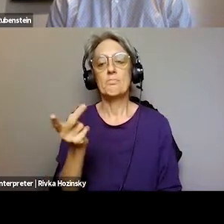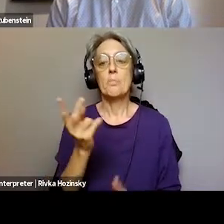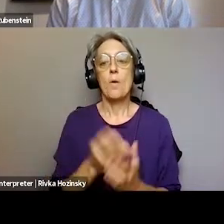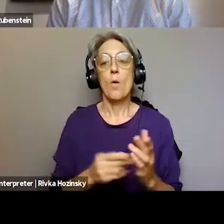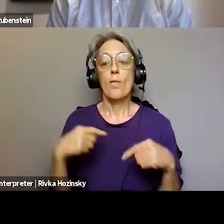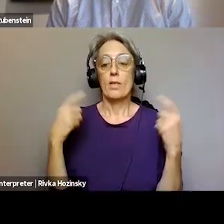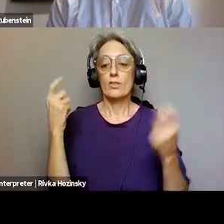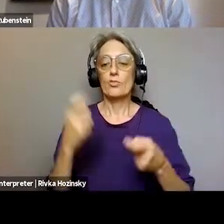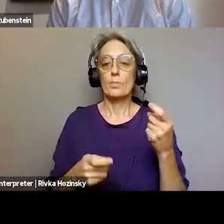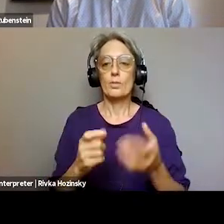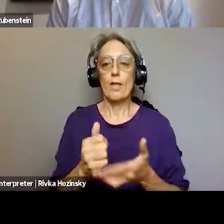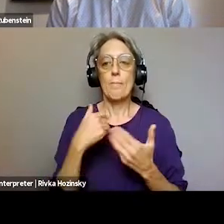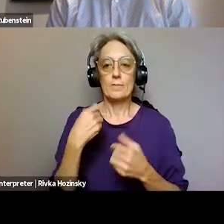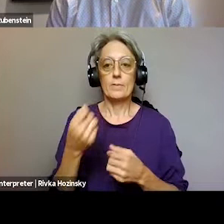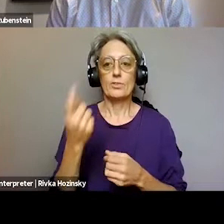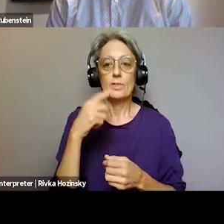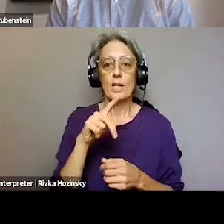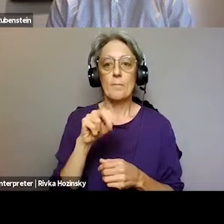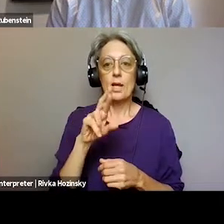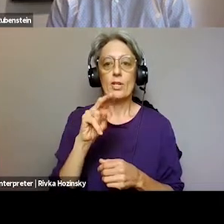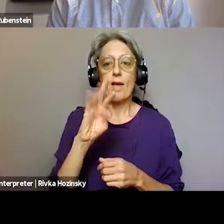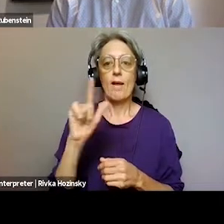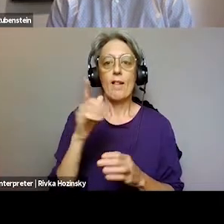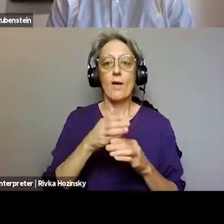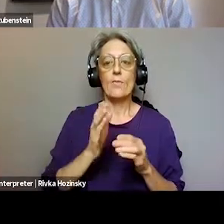to our understanding of the perinatal outcomes faced by people with disabilities.